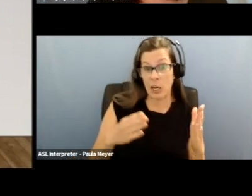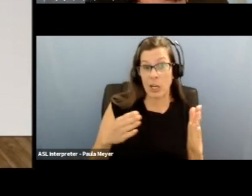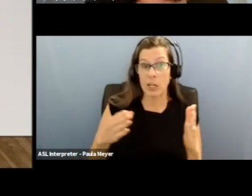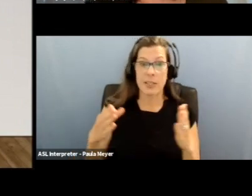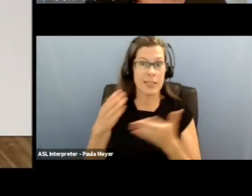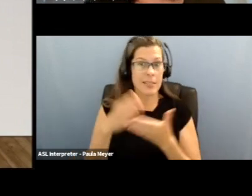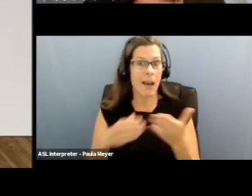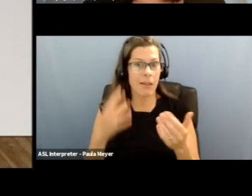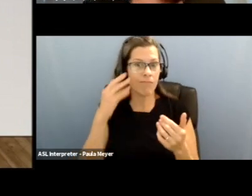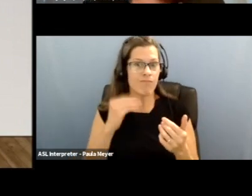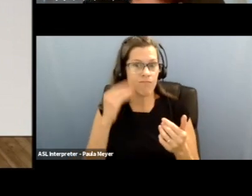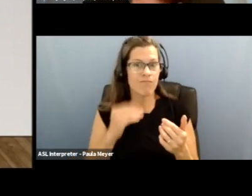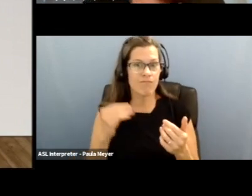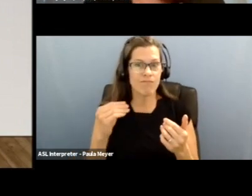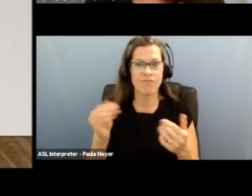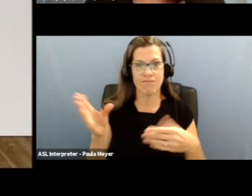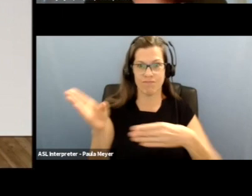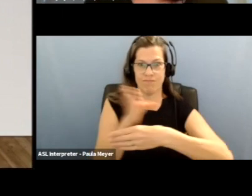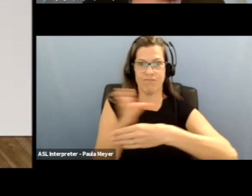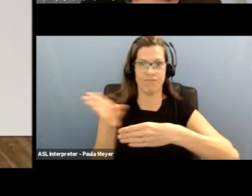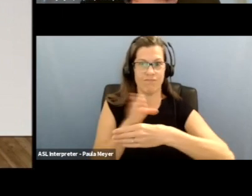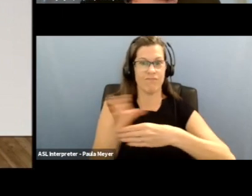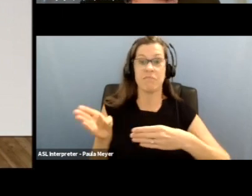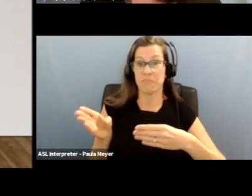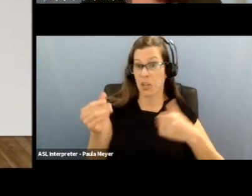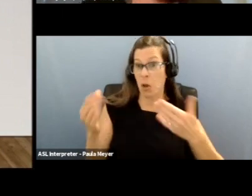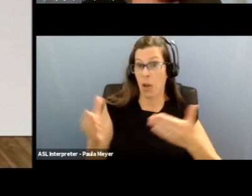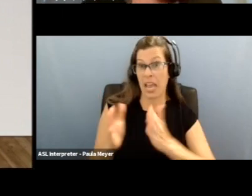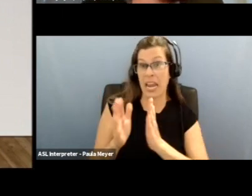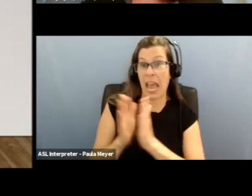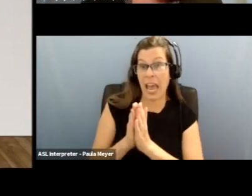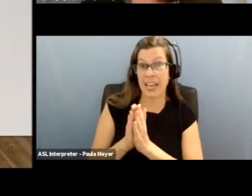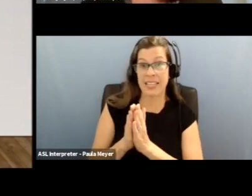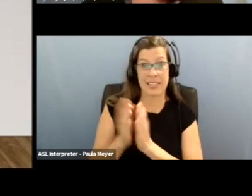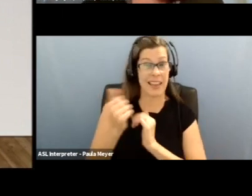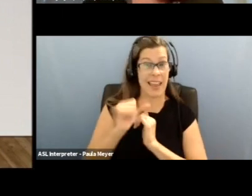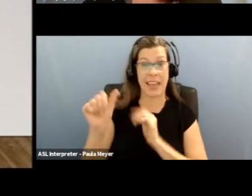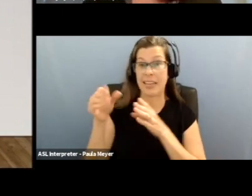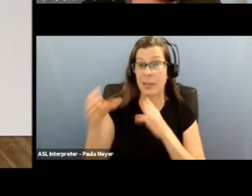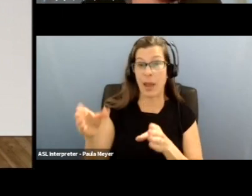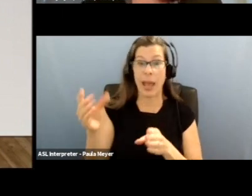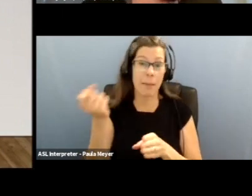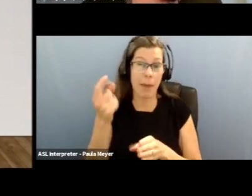So it's okay if you don't know the right words to say. We just ask that you pose the questions in the most respectful way you know how too.